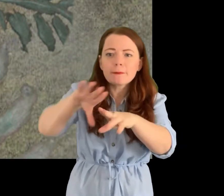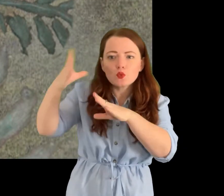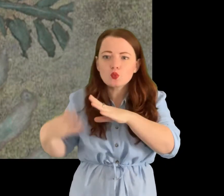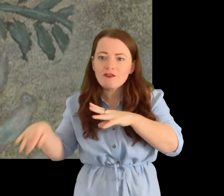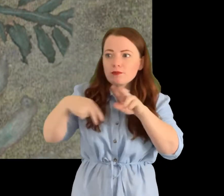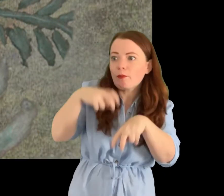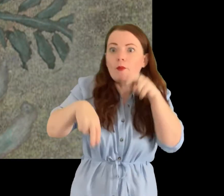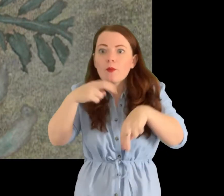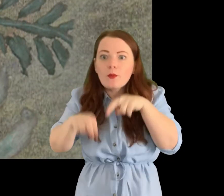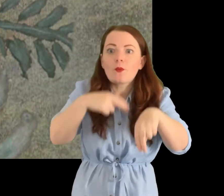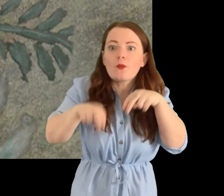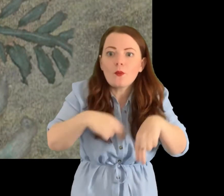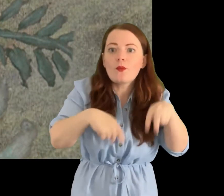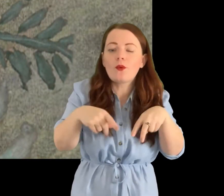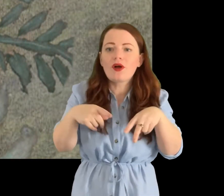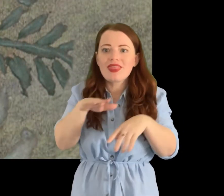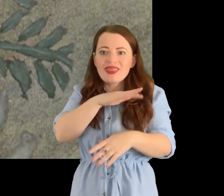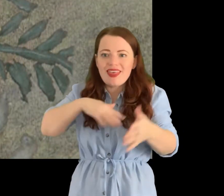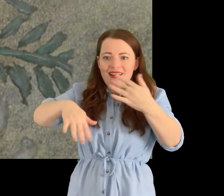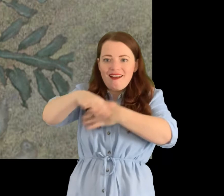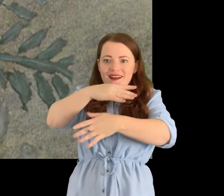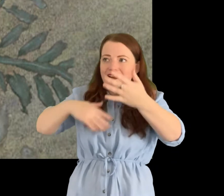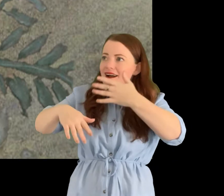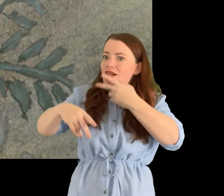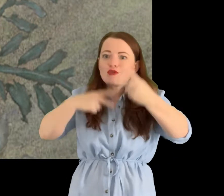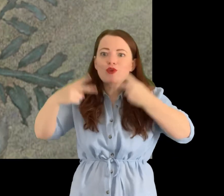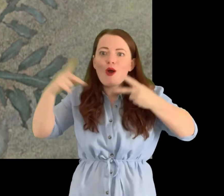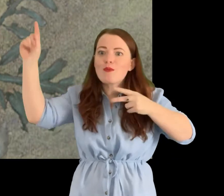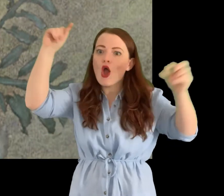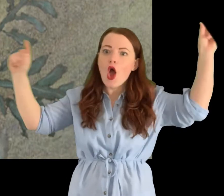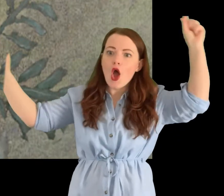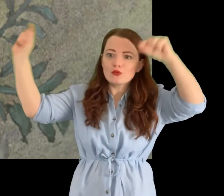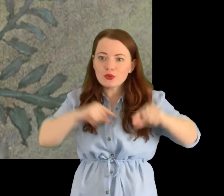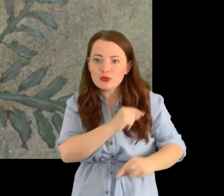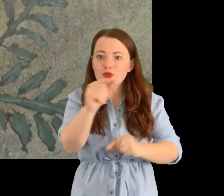Squirrels bouncing, limb-to-limb There, songbirds diving